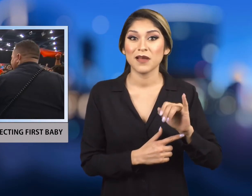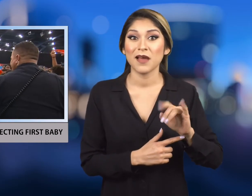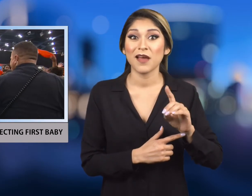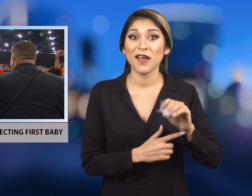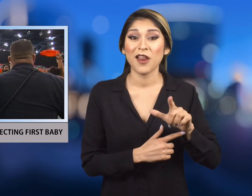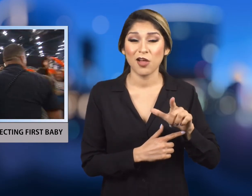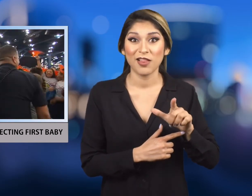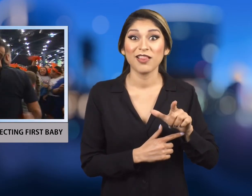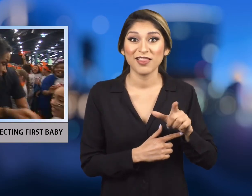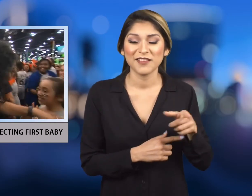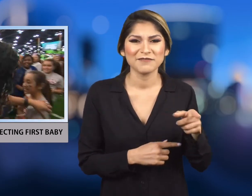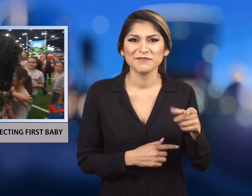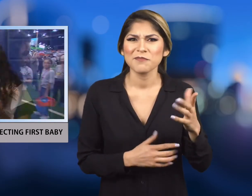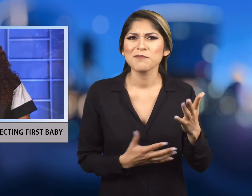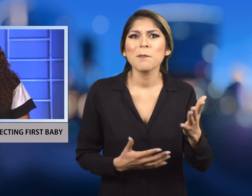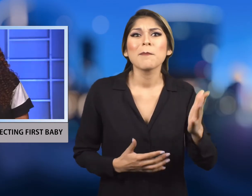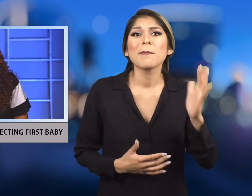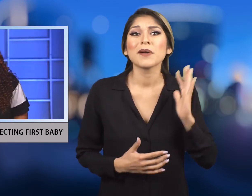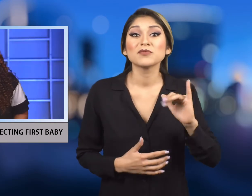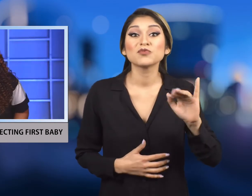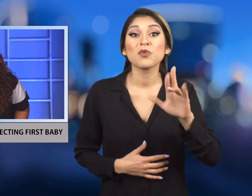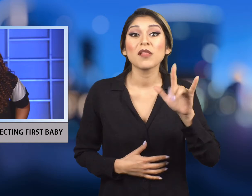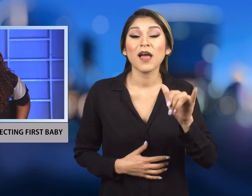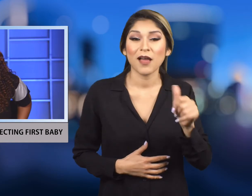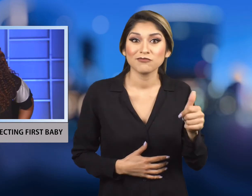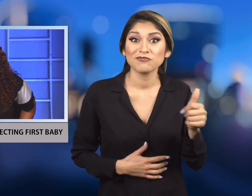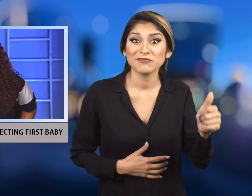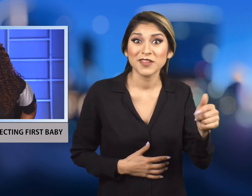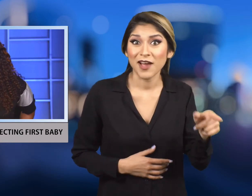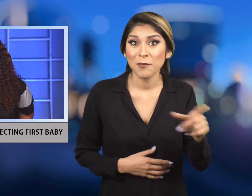The 27 year old confirmed she secretly wed